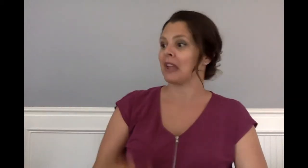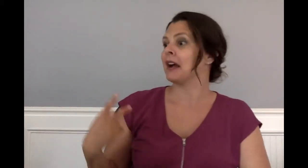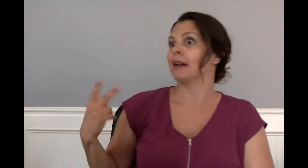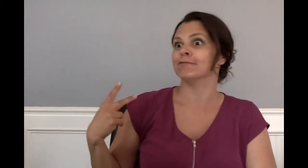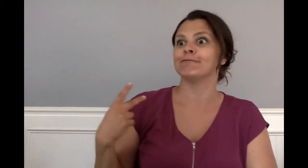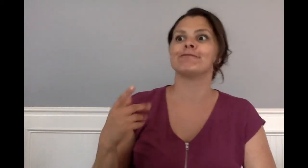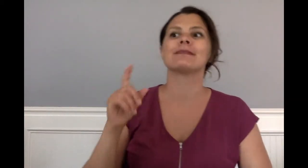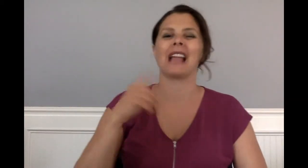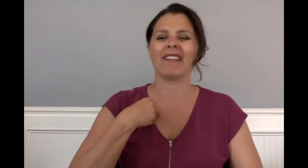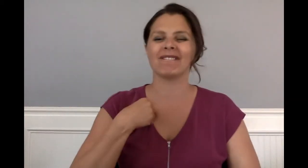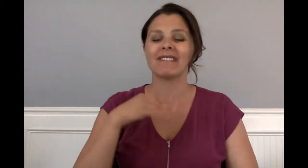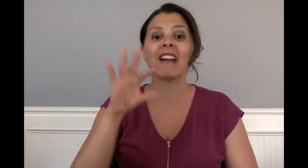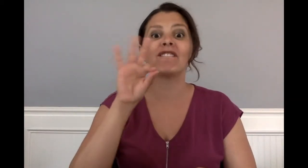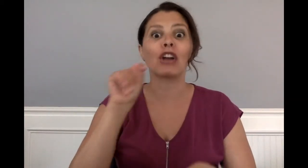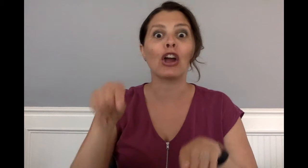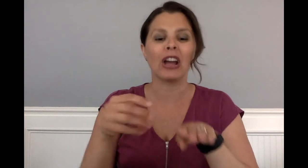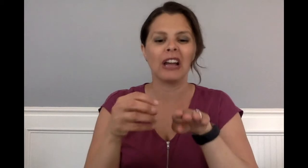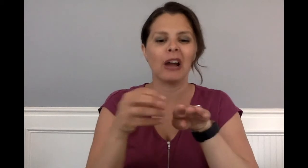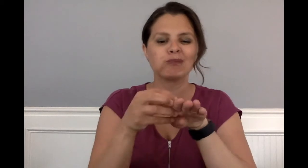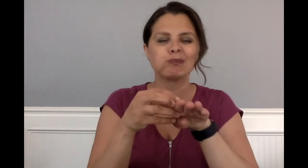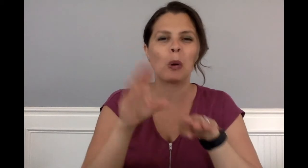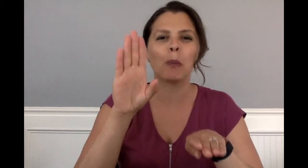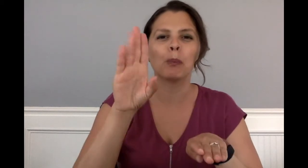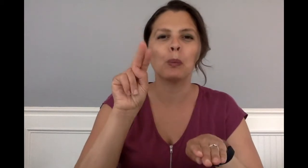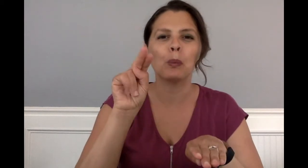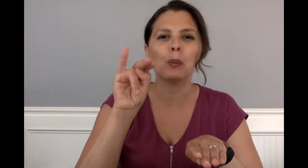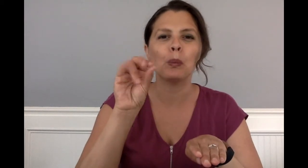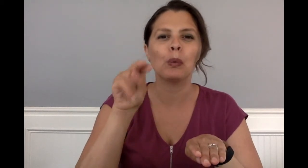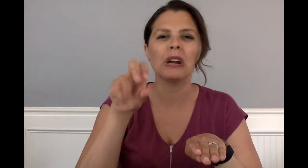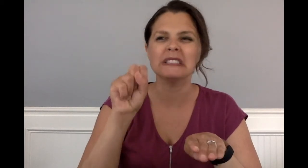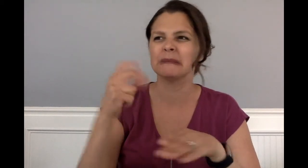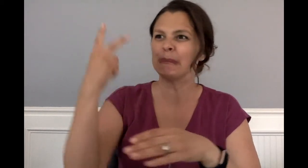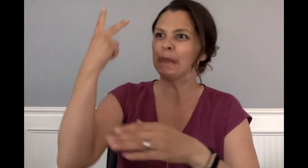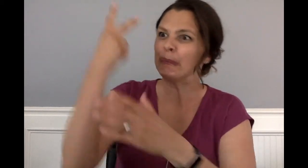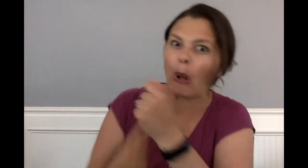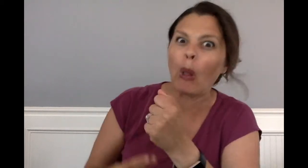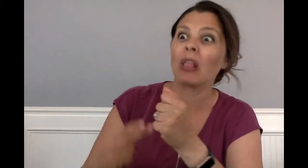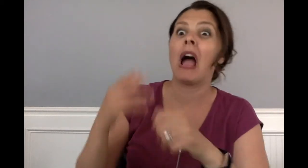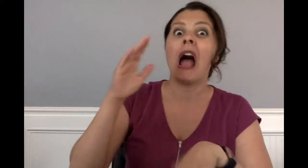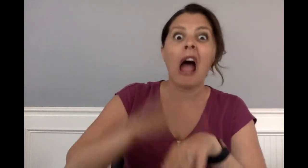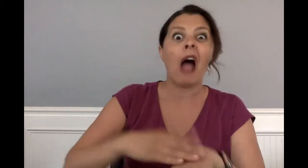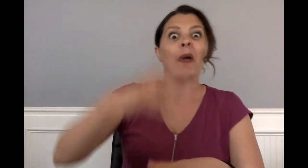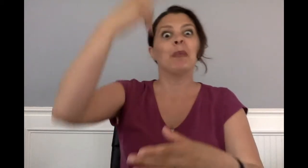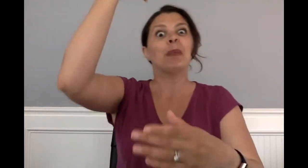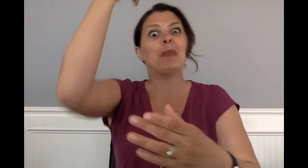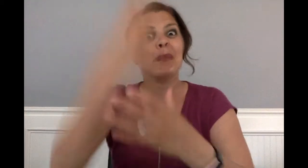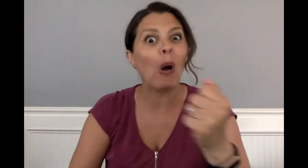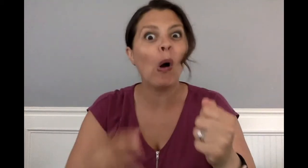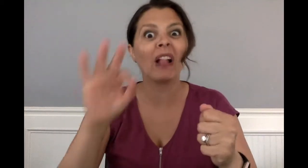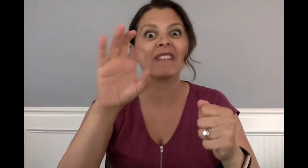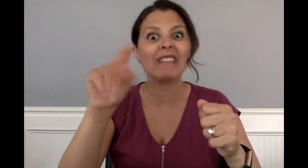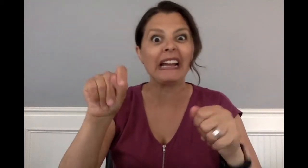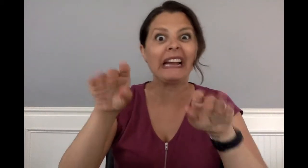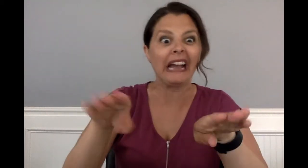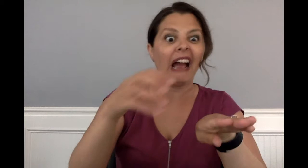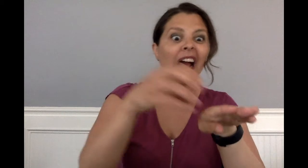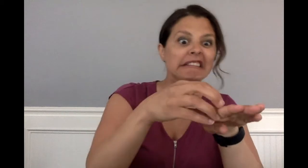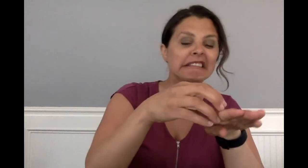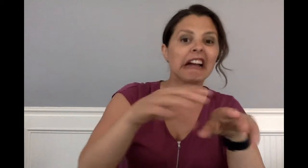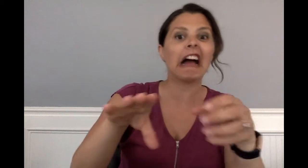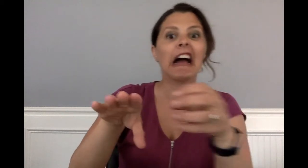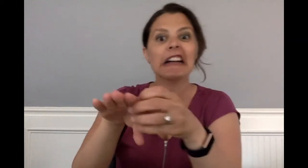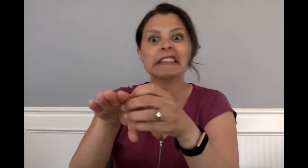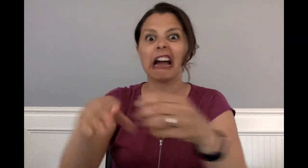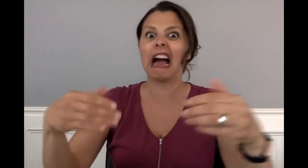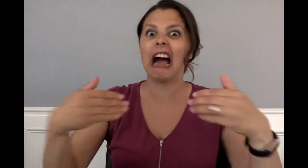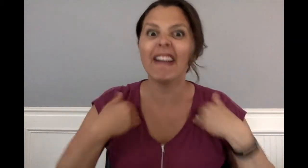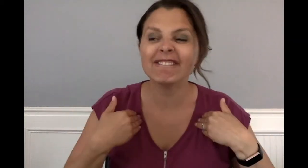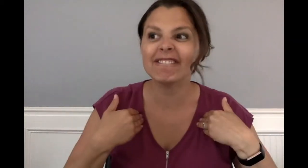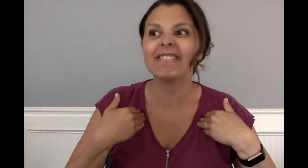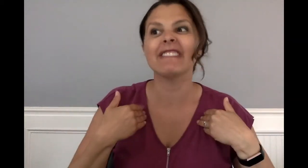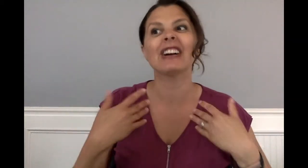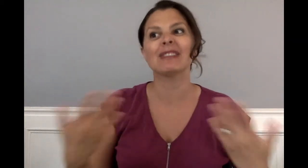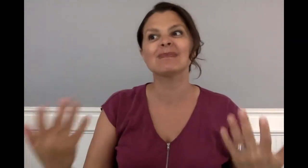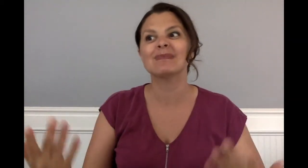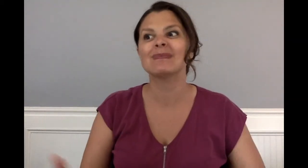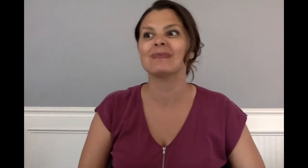“Irving and I have bunions—both of us on both feet!”